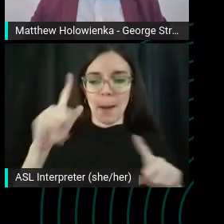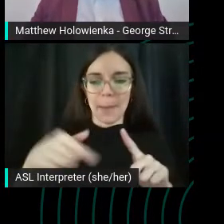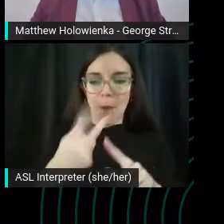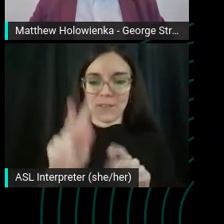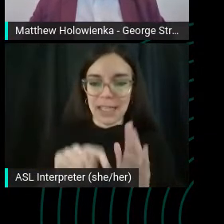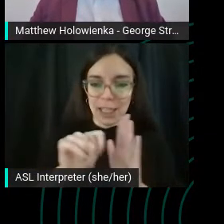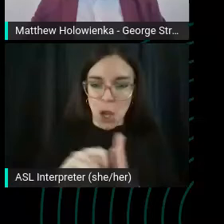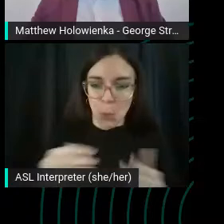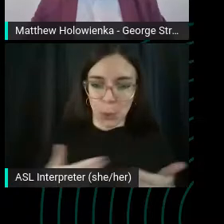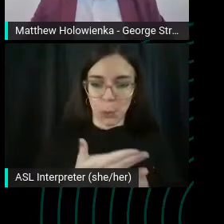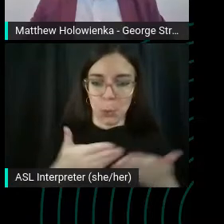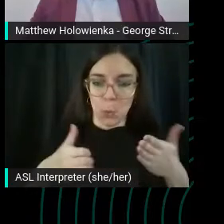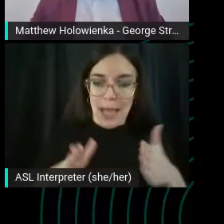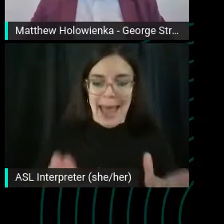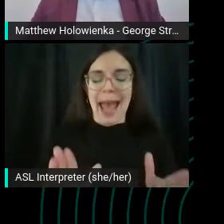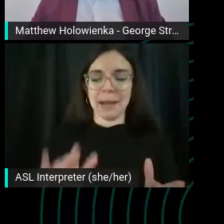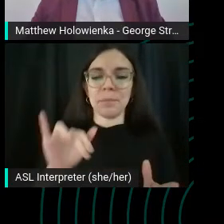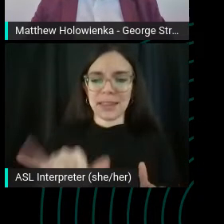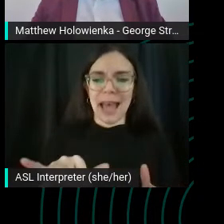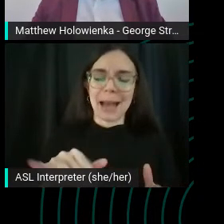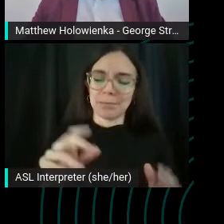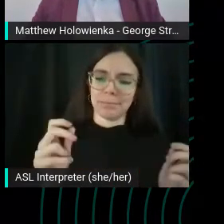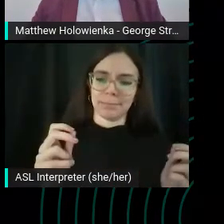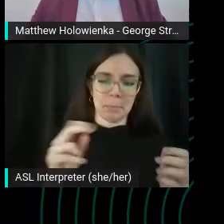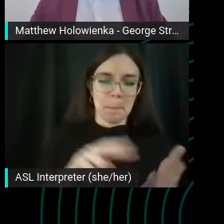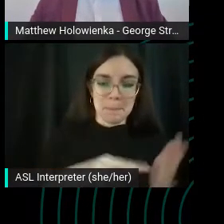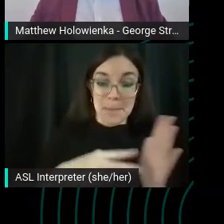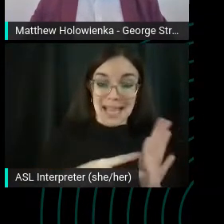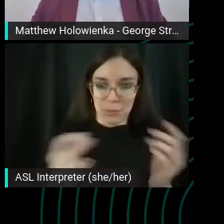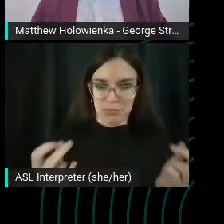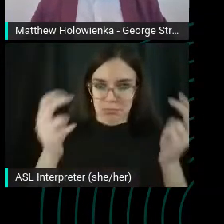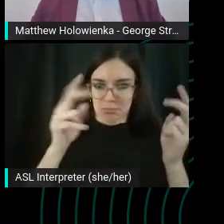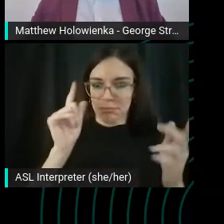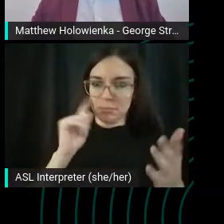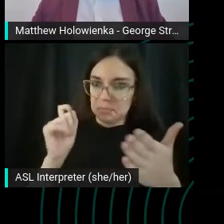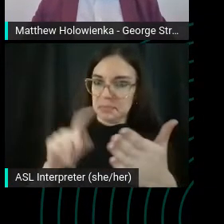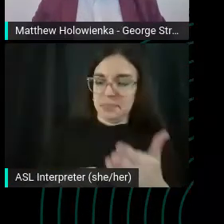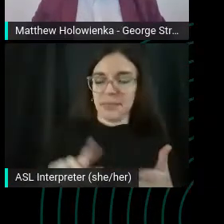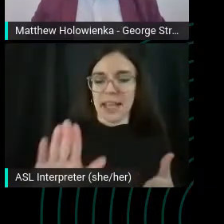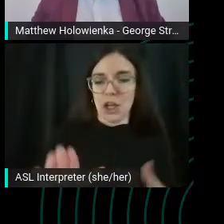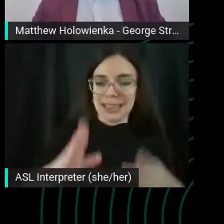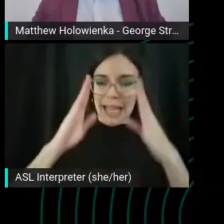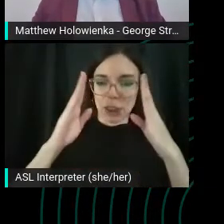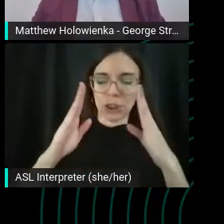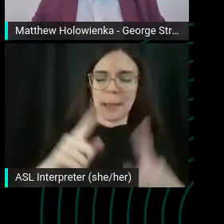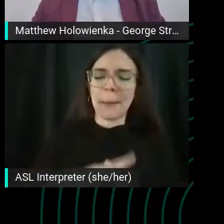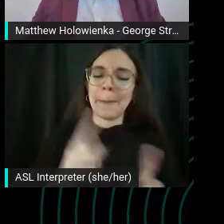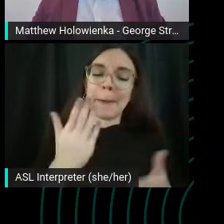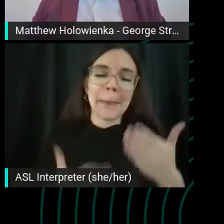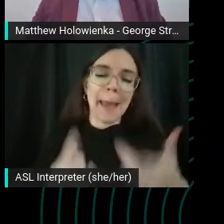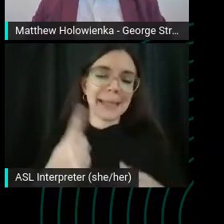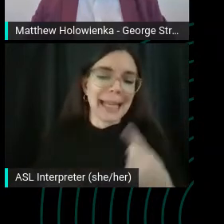a passerby's attention quickly as they're moving outside, I can not necessarily tell a whole story with a beginning, a middle, and an end.